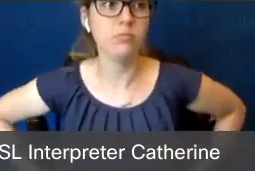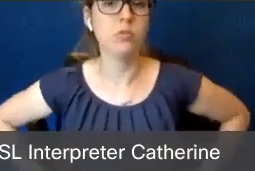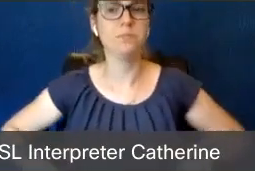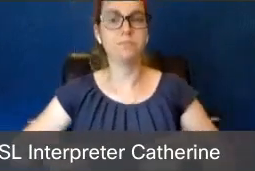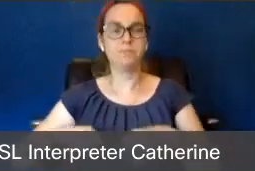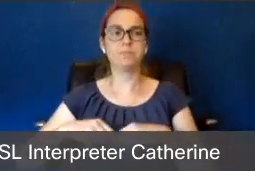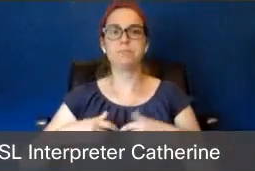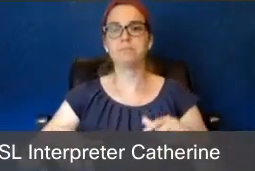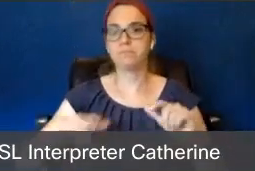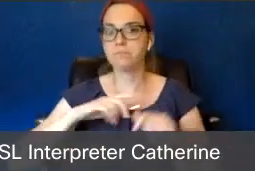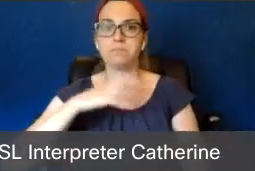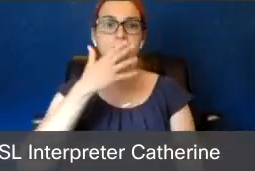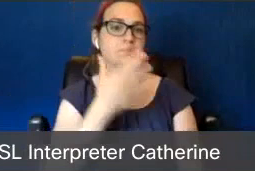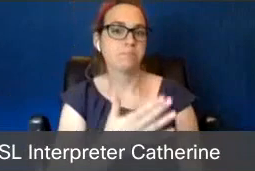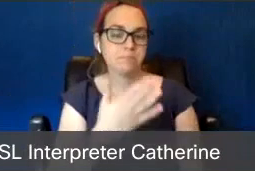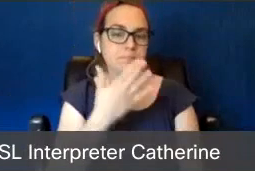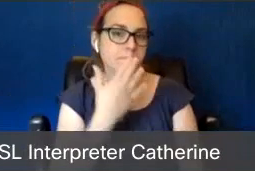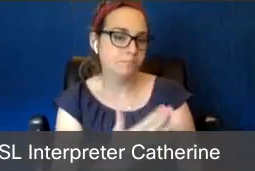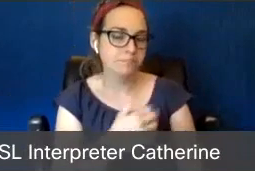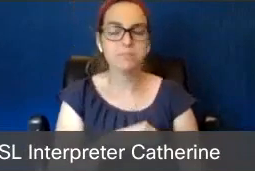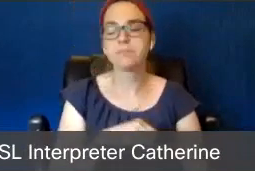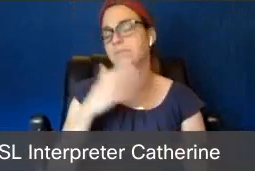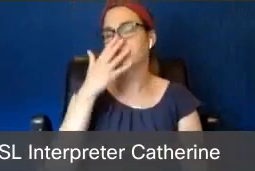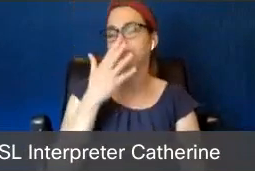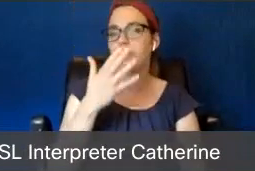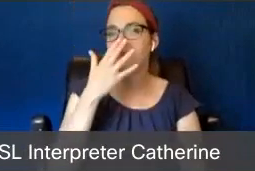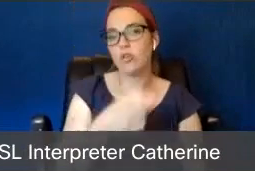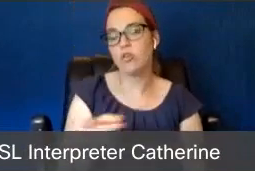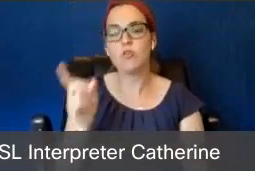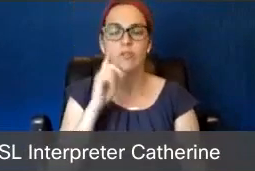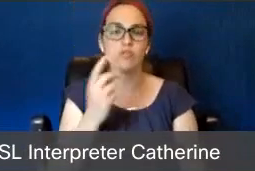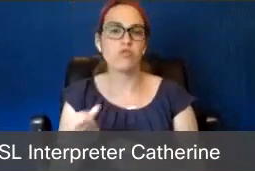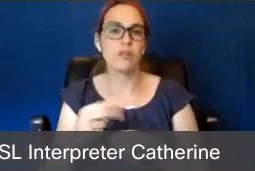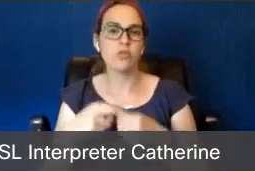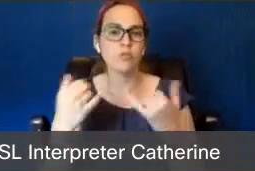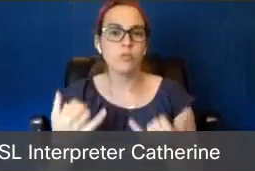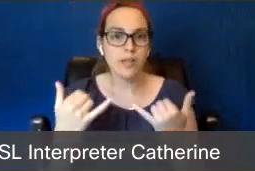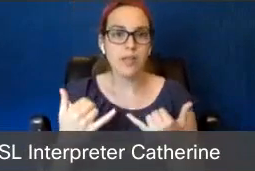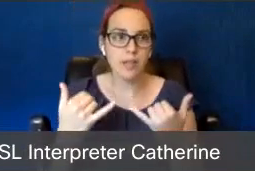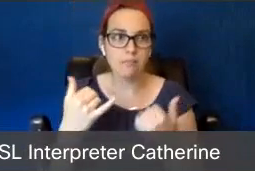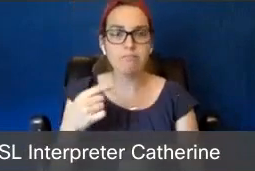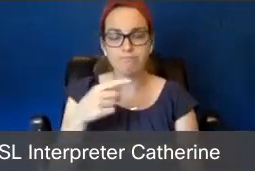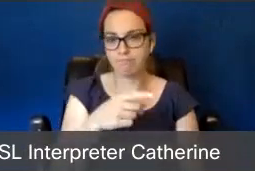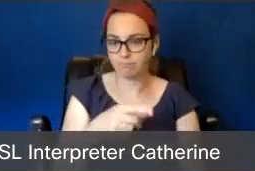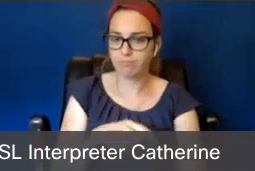Thank you Dr. Marlowe and thank you all the attendees for being here today. Dr. Marlowe gave you a very good overview of medication